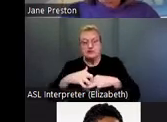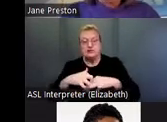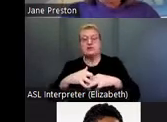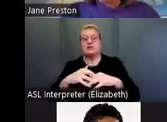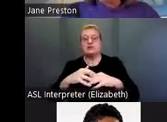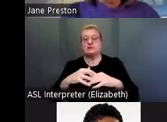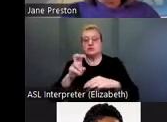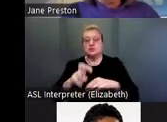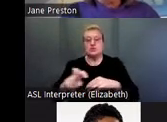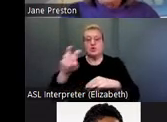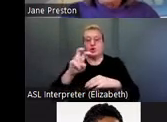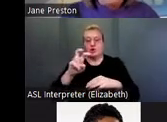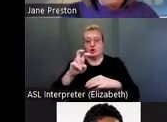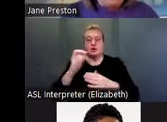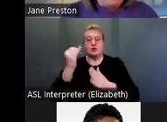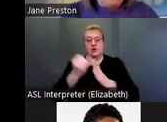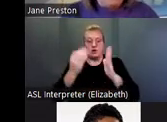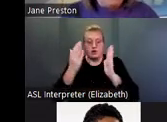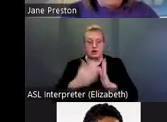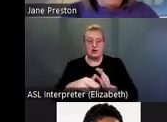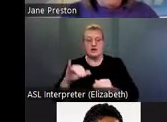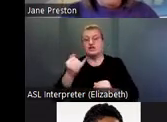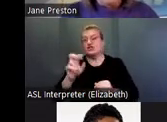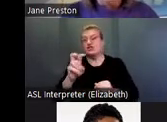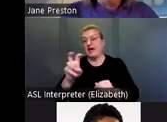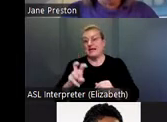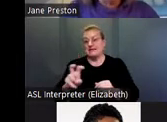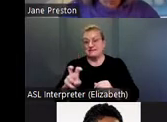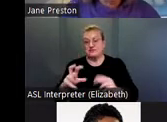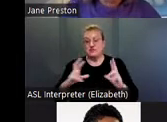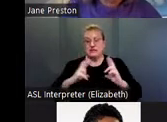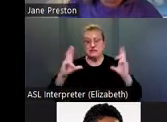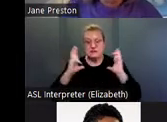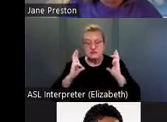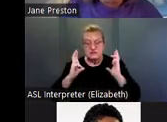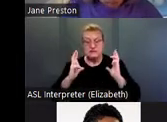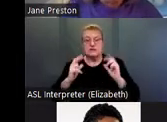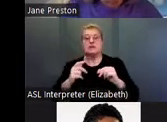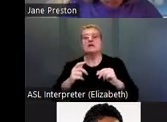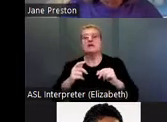and jazz residencies. And we're also doing